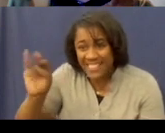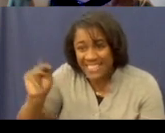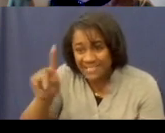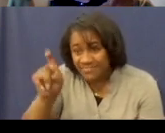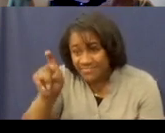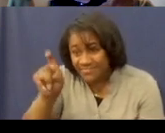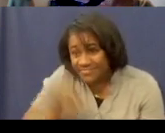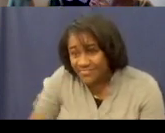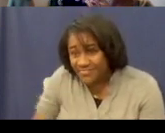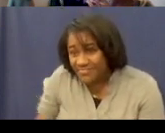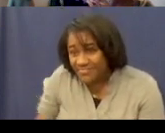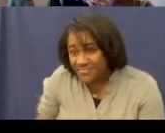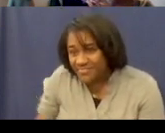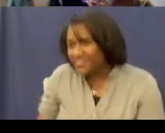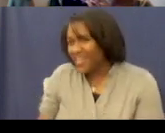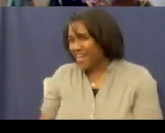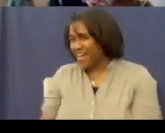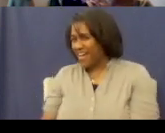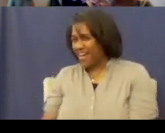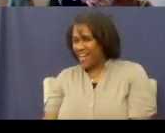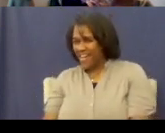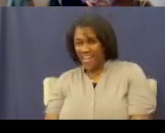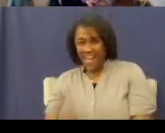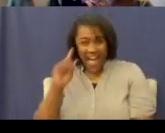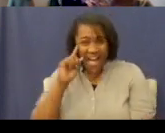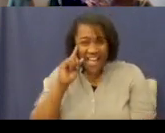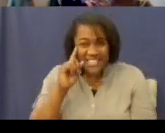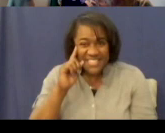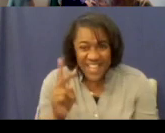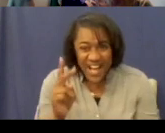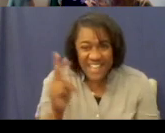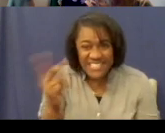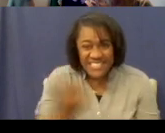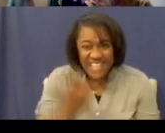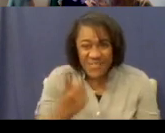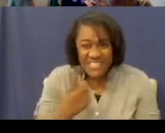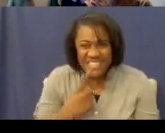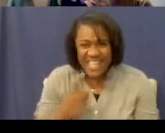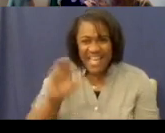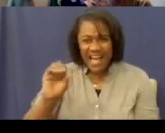Oh, I think I heard somebody say oligodendroglia.